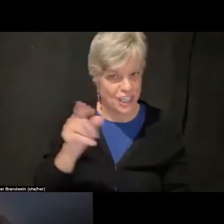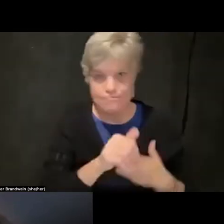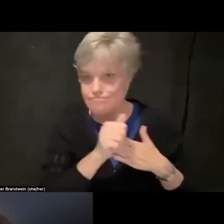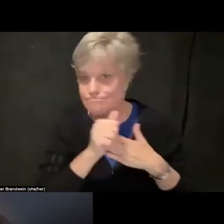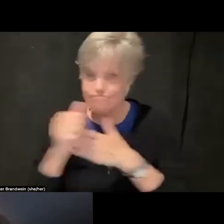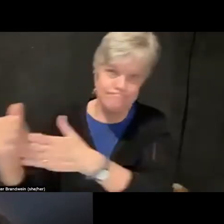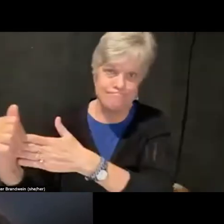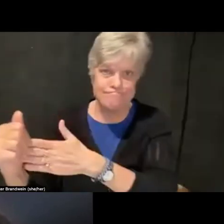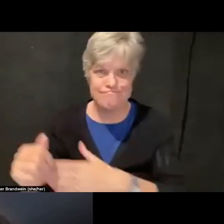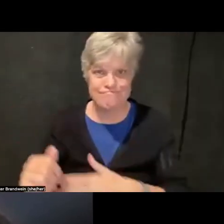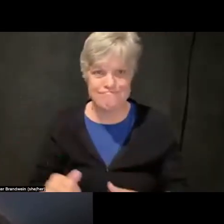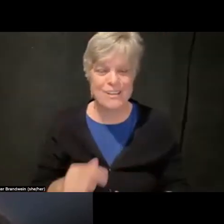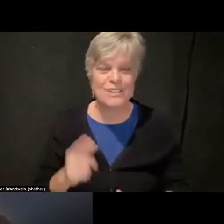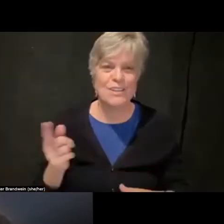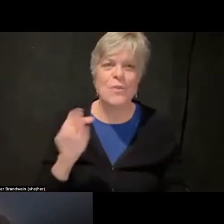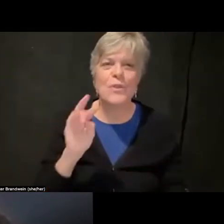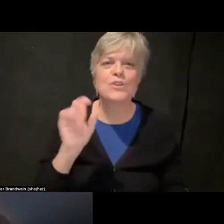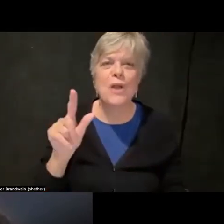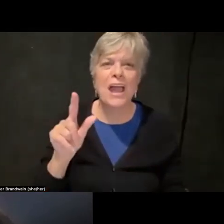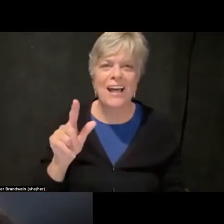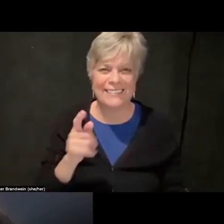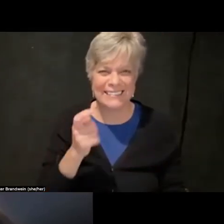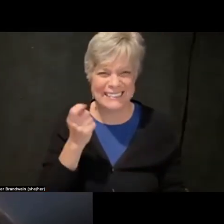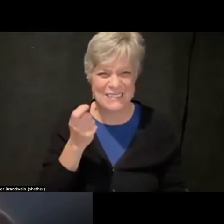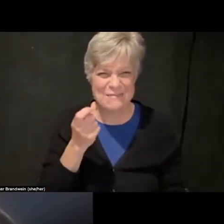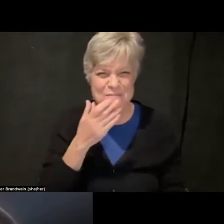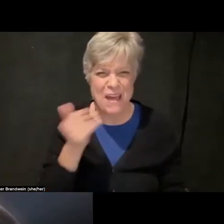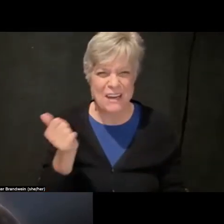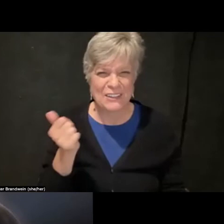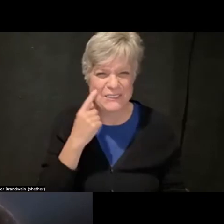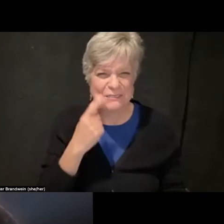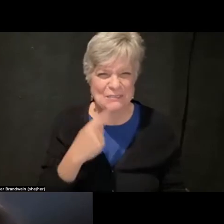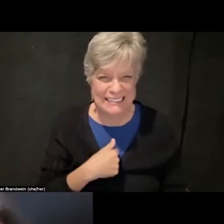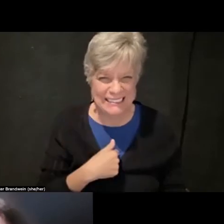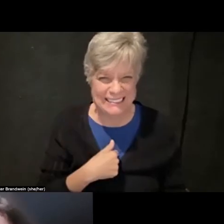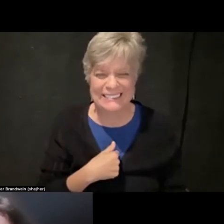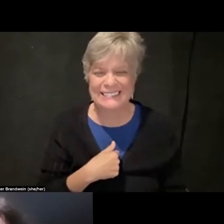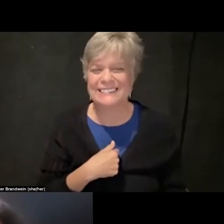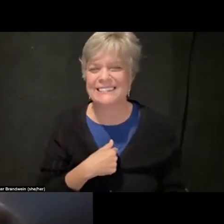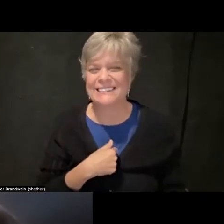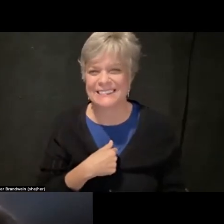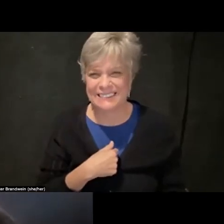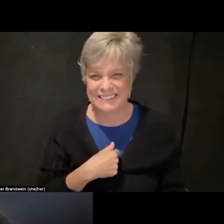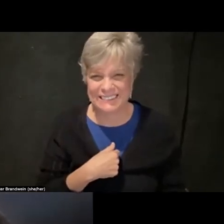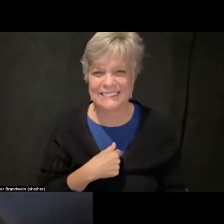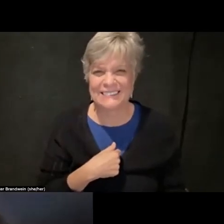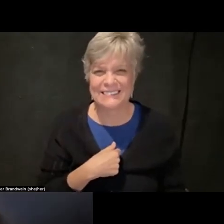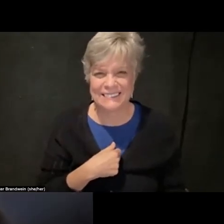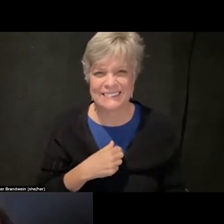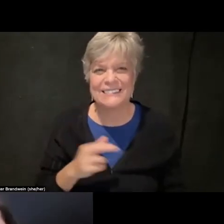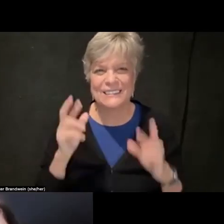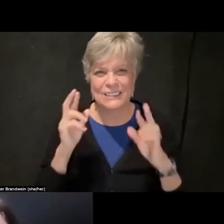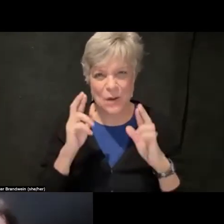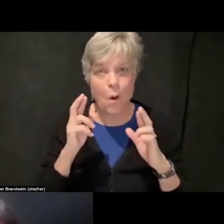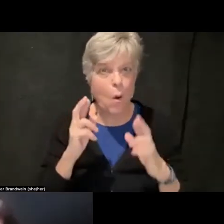so that the trail is a little bit easier. And that's just what I hope also to give back to anyone else too.